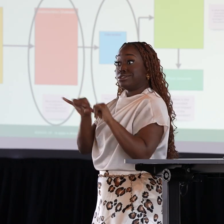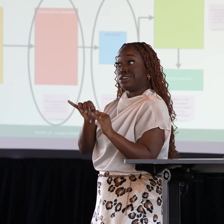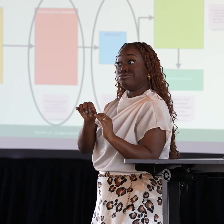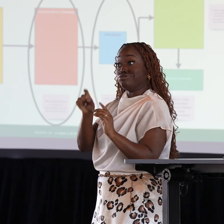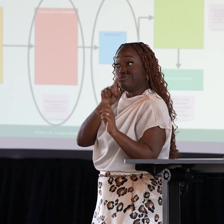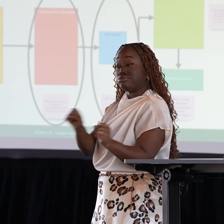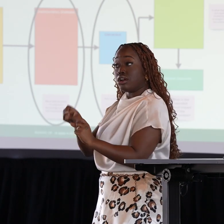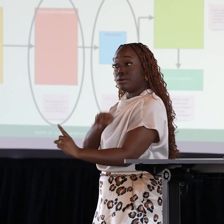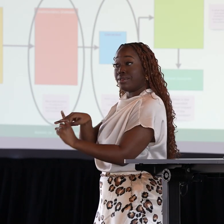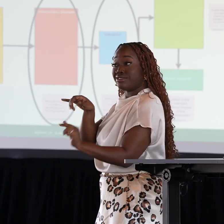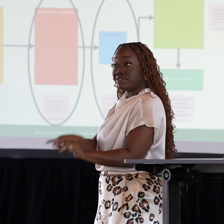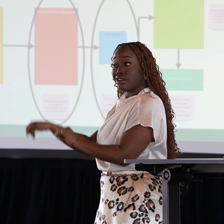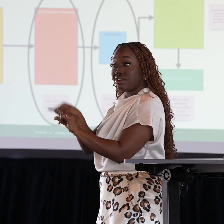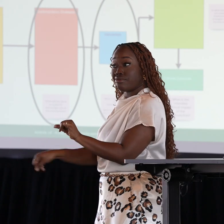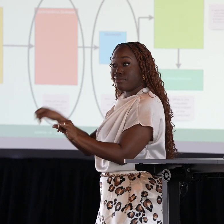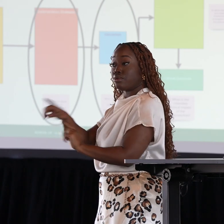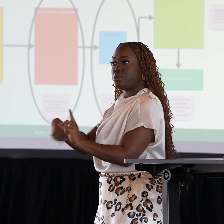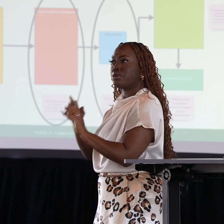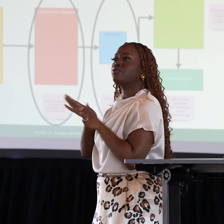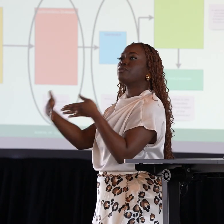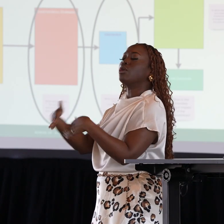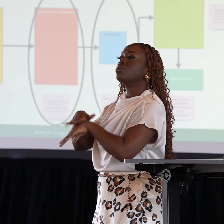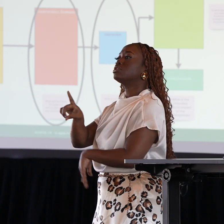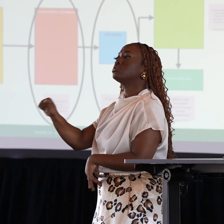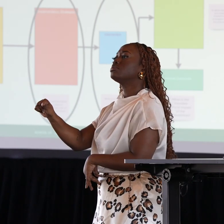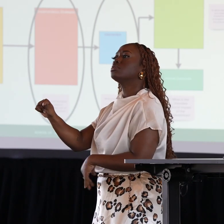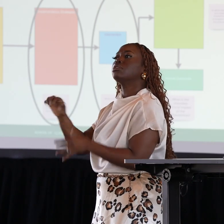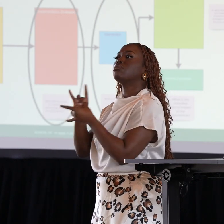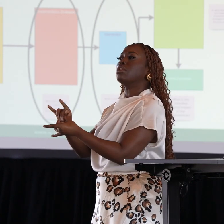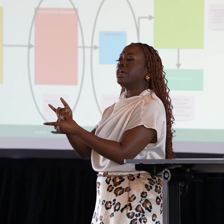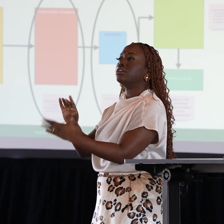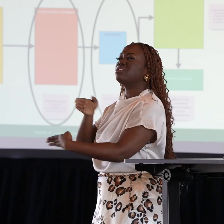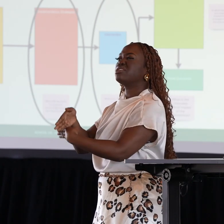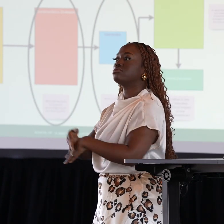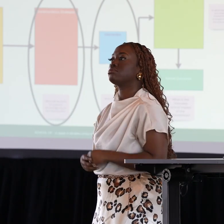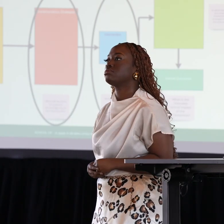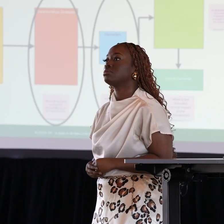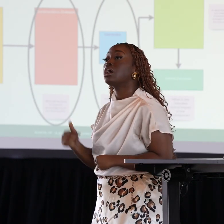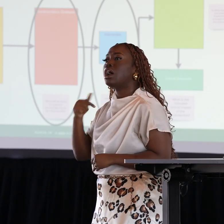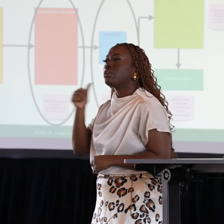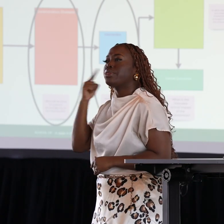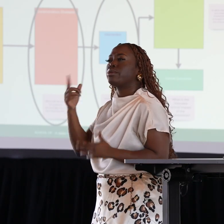apply the same way when focused on disability related interventions, because I don't think we've done enough work in